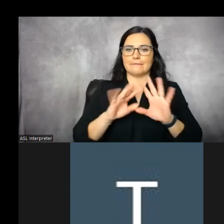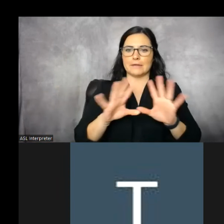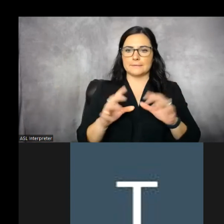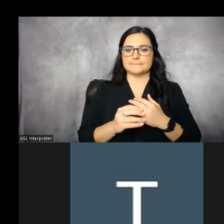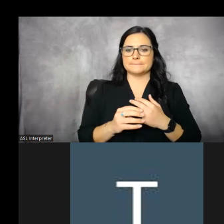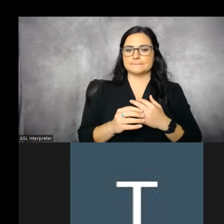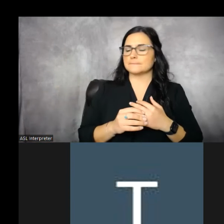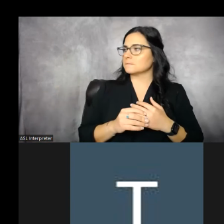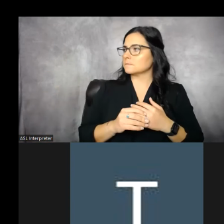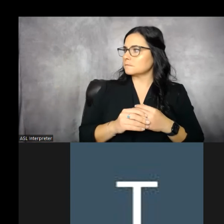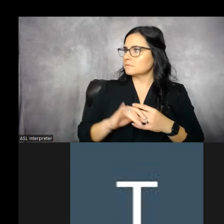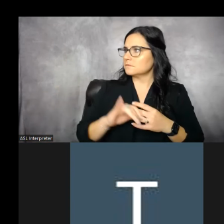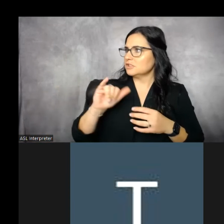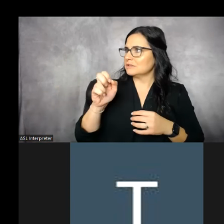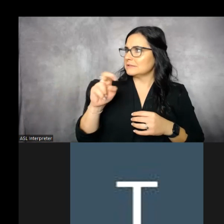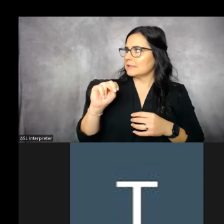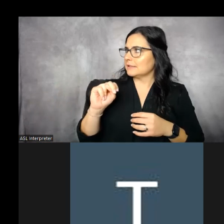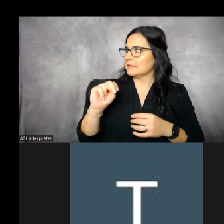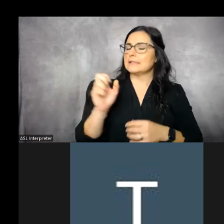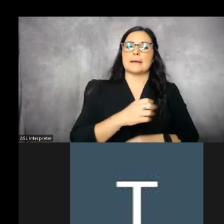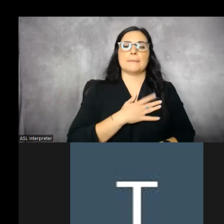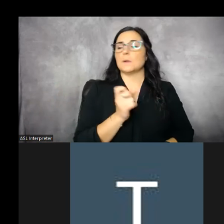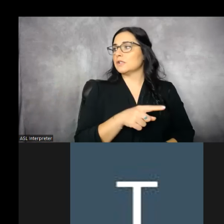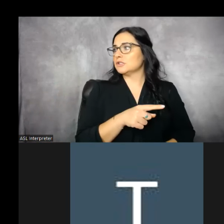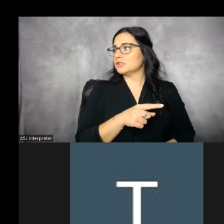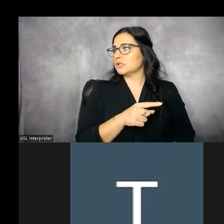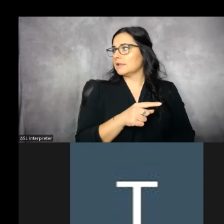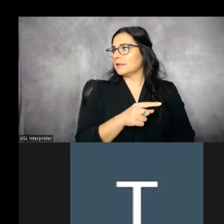So, yeah, my question would be, so like instead of having